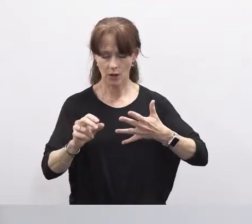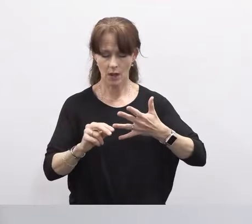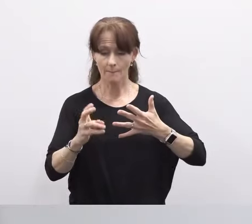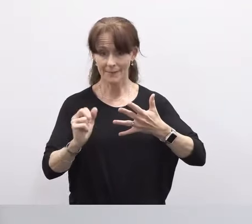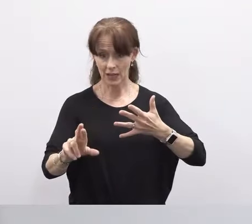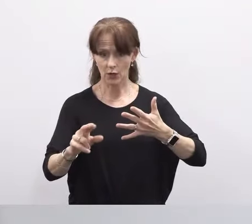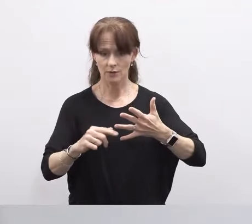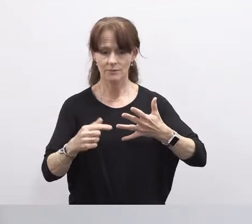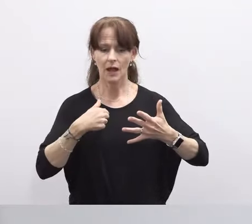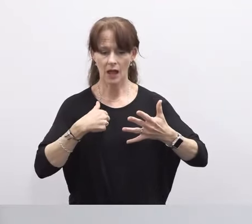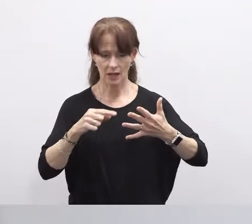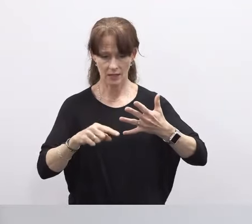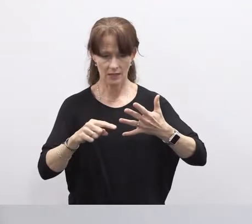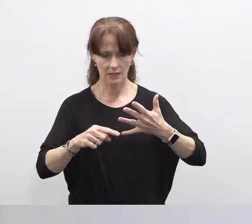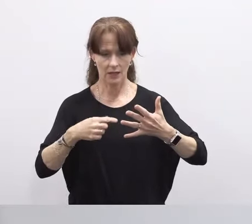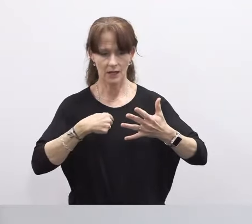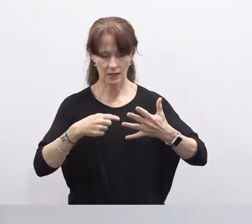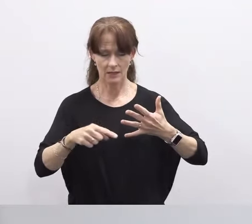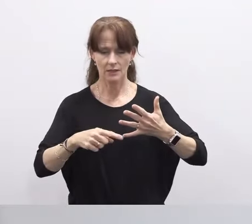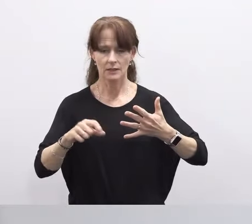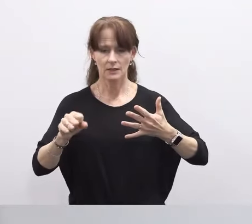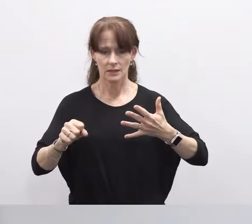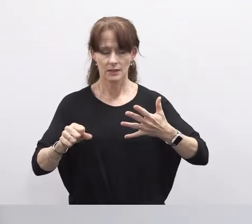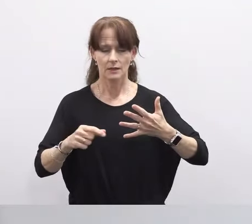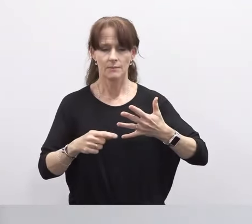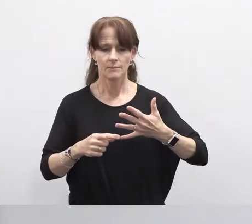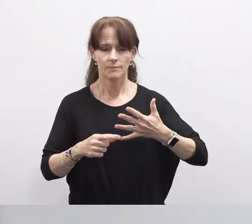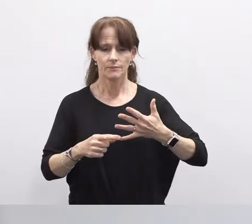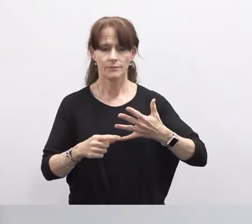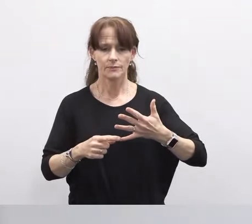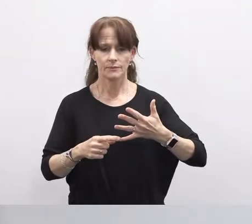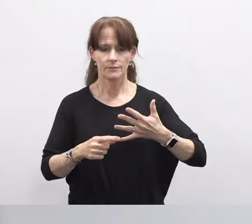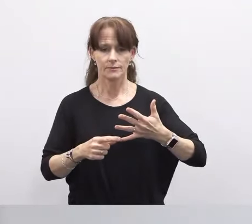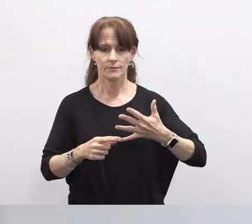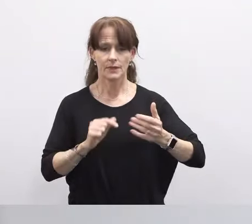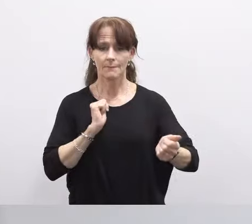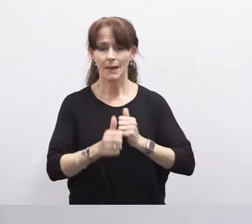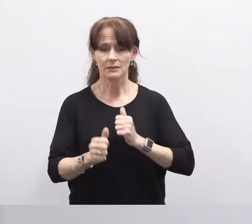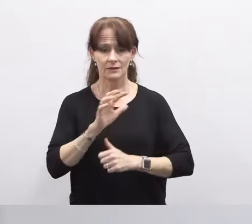And I also vote aye. So that item passes five, zero.